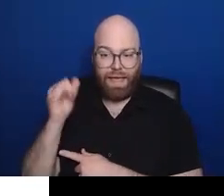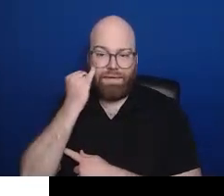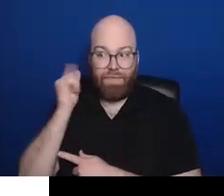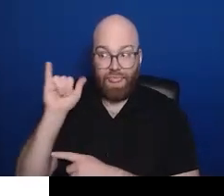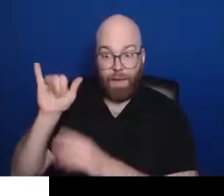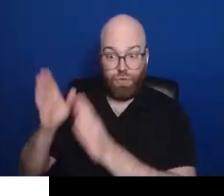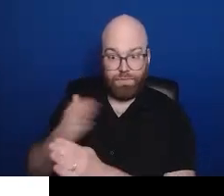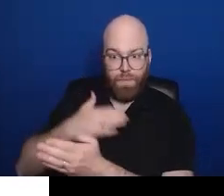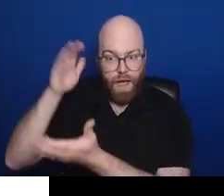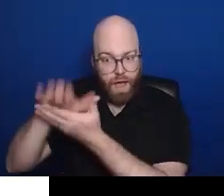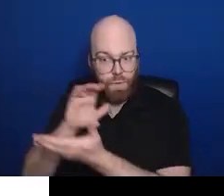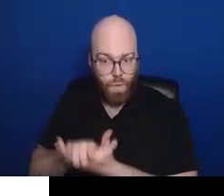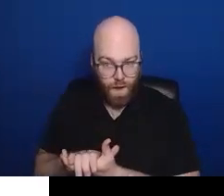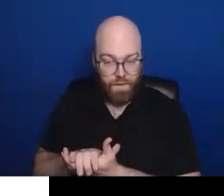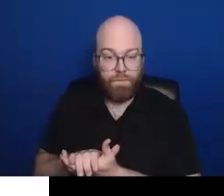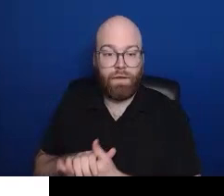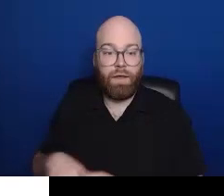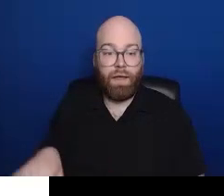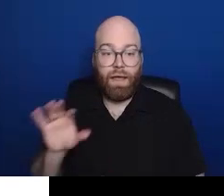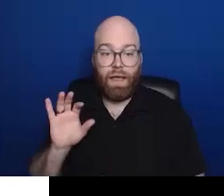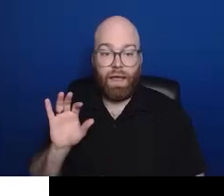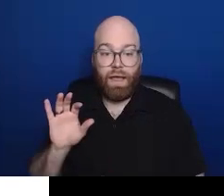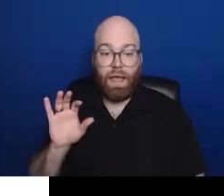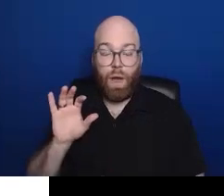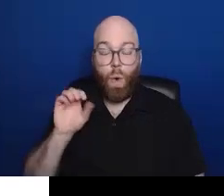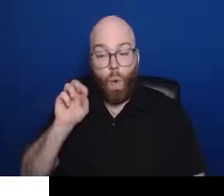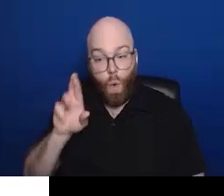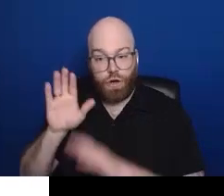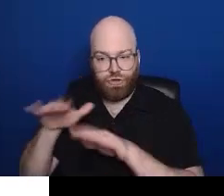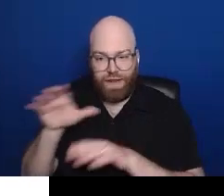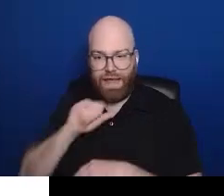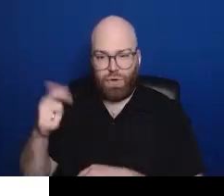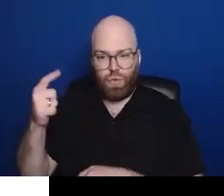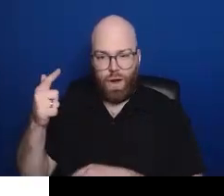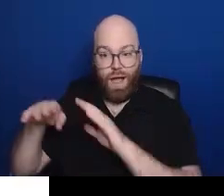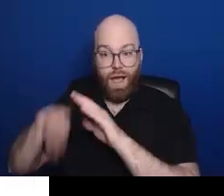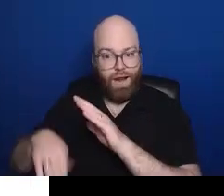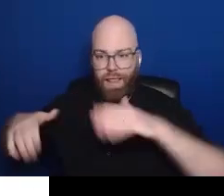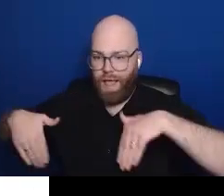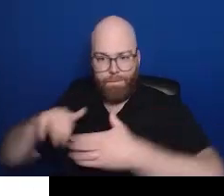and children under the age of 21 or unmarried.